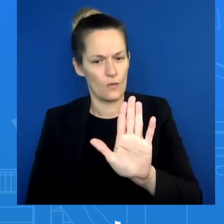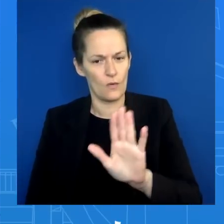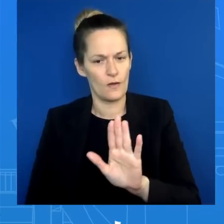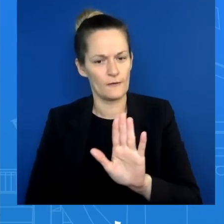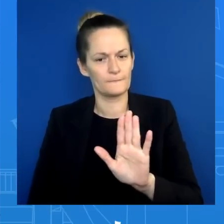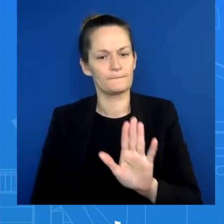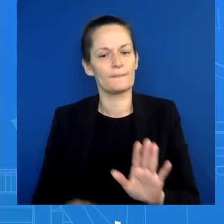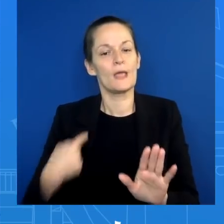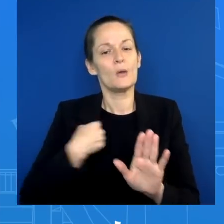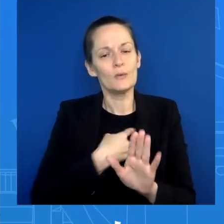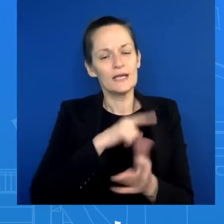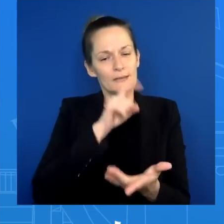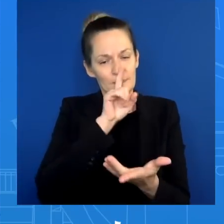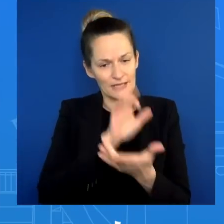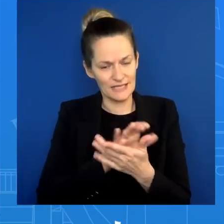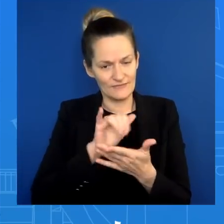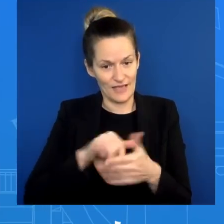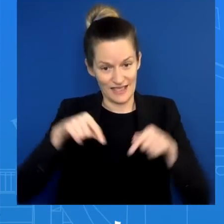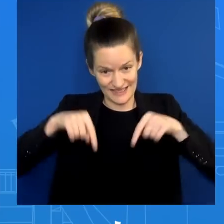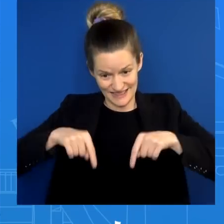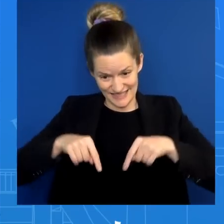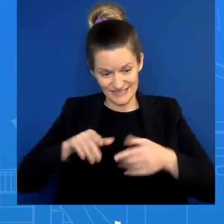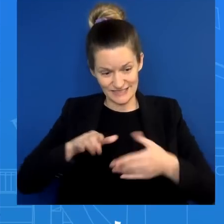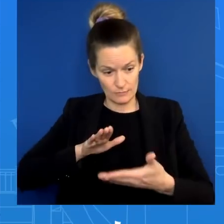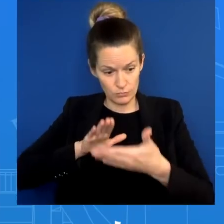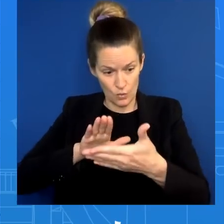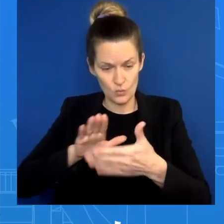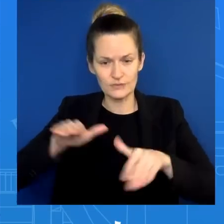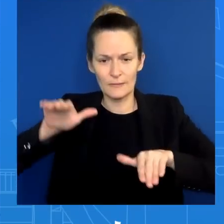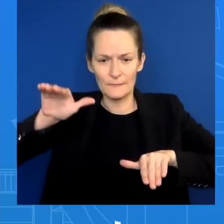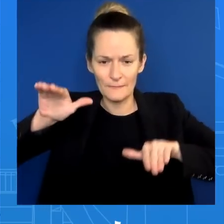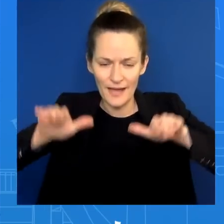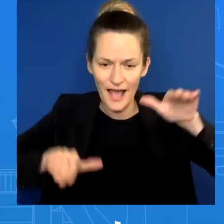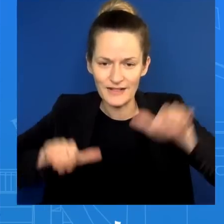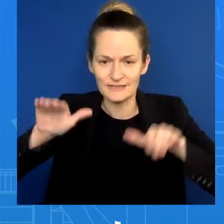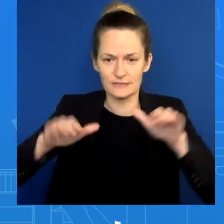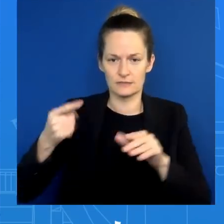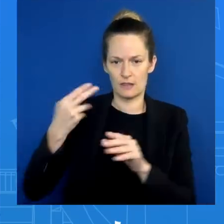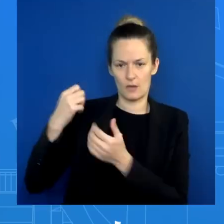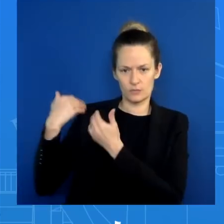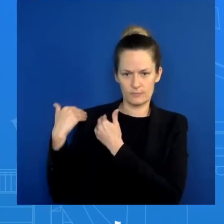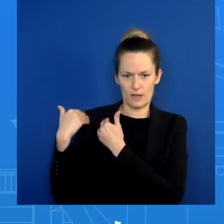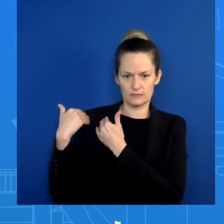And I remember people have said, why don't you do 50,000? We don't want to do that because we want to make sure